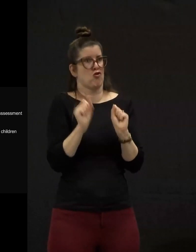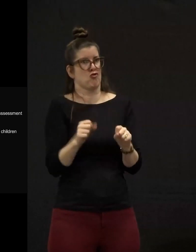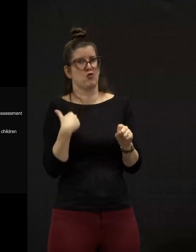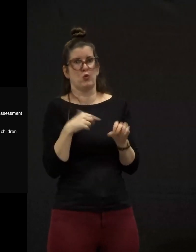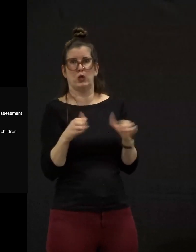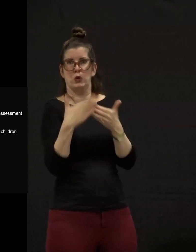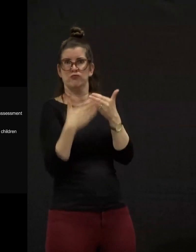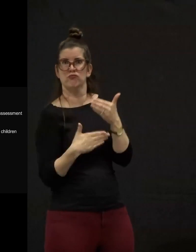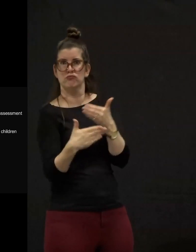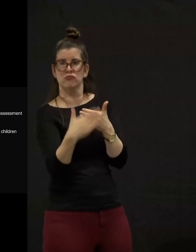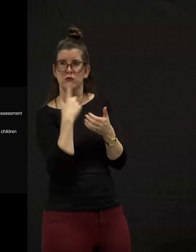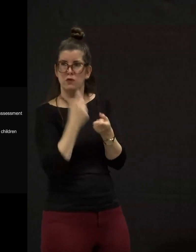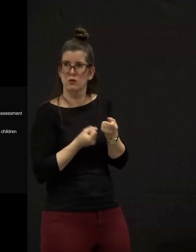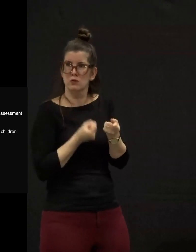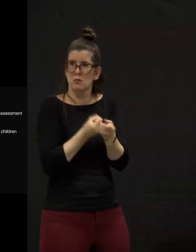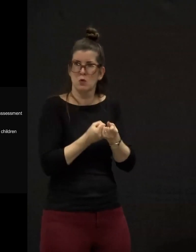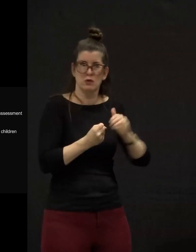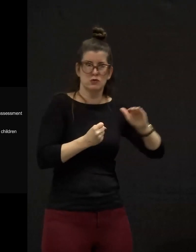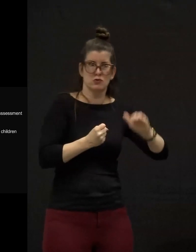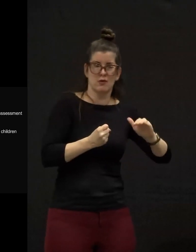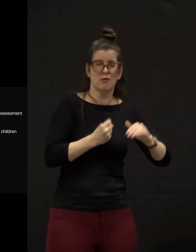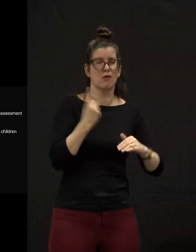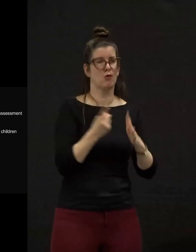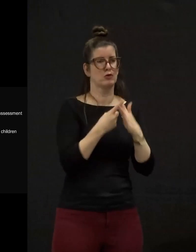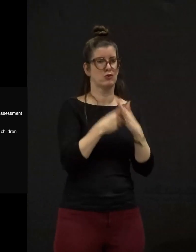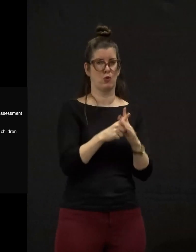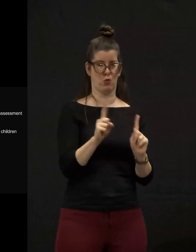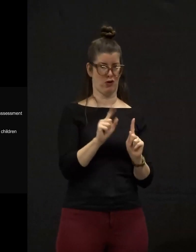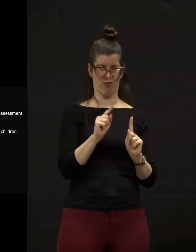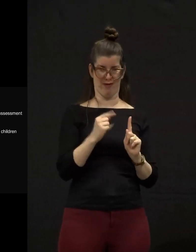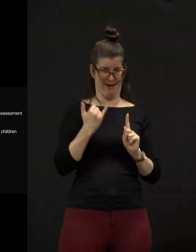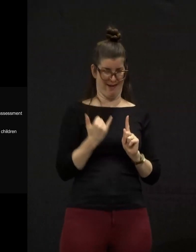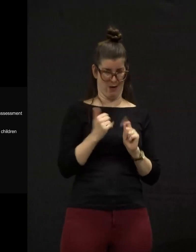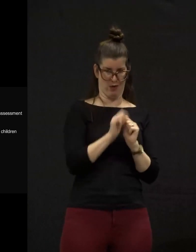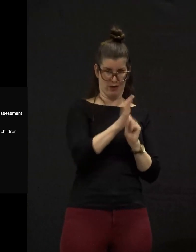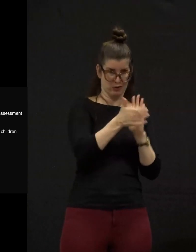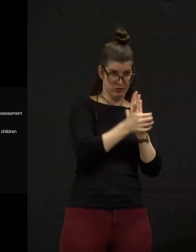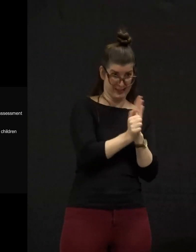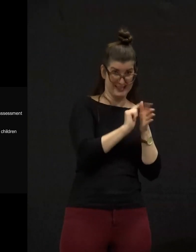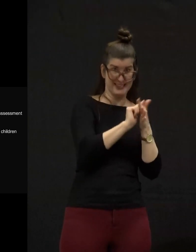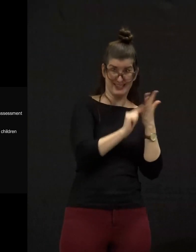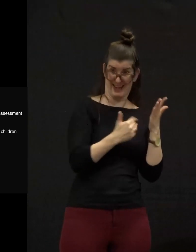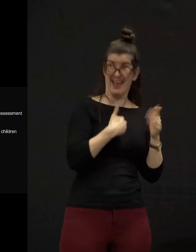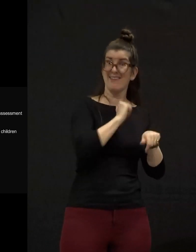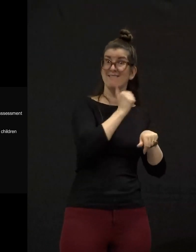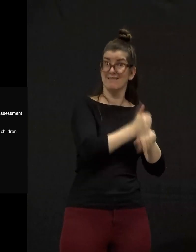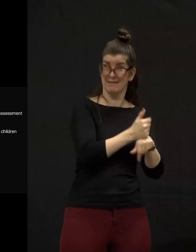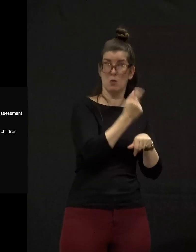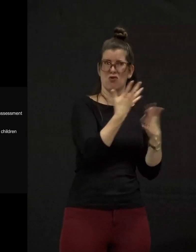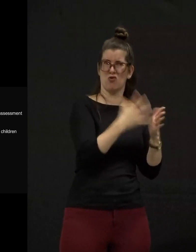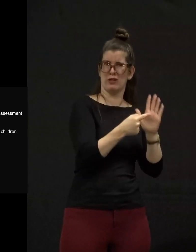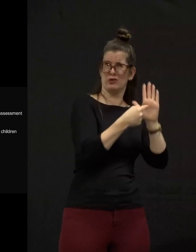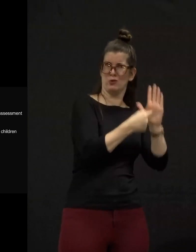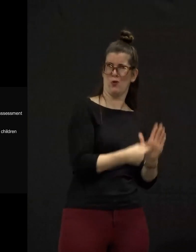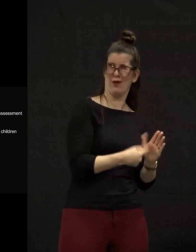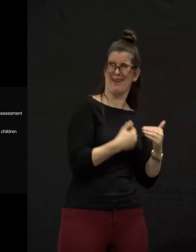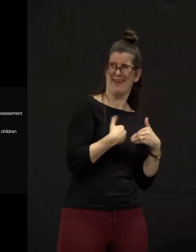to support, always starting with where they're at now in their strengths, the skills they have, what they're showing already. We build from there,